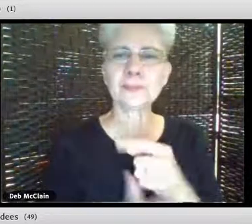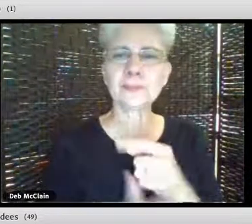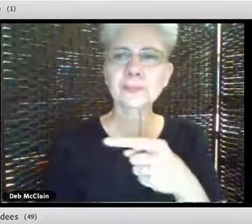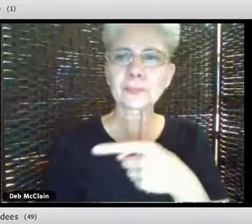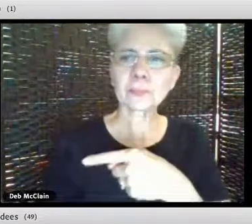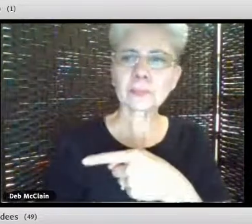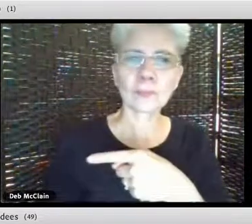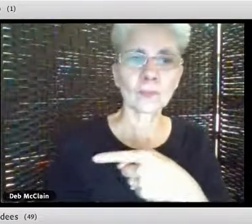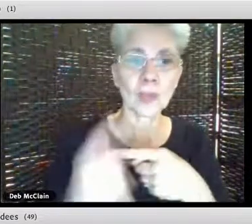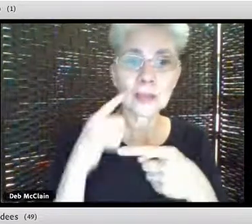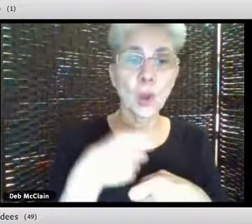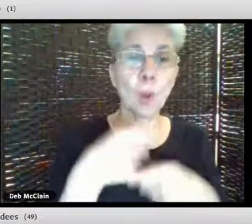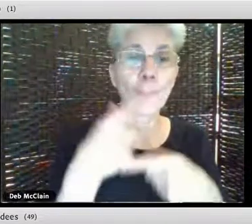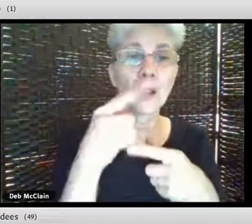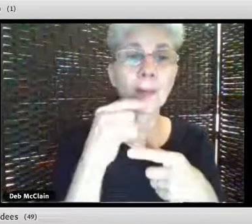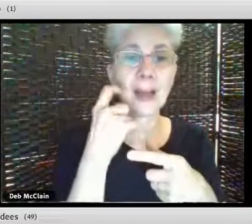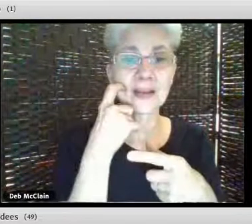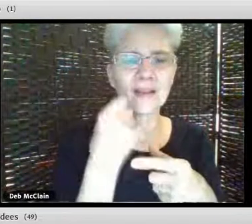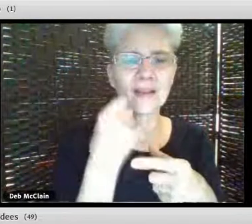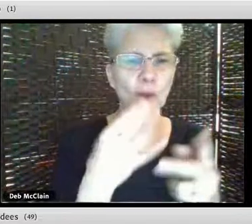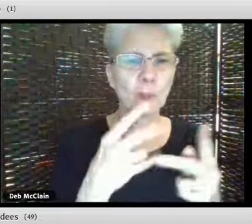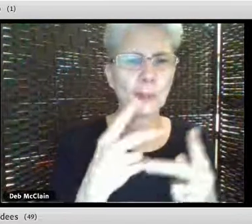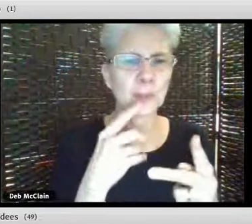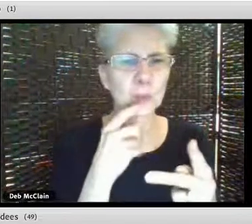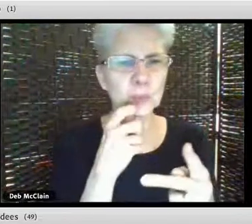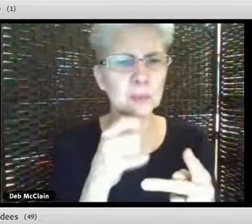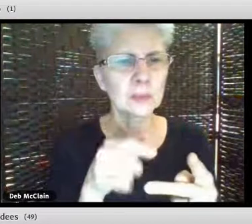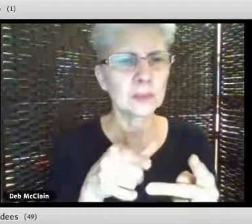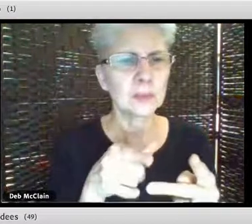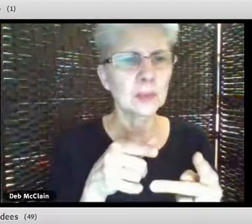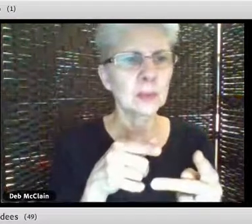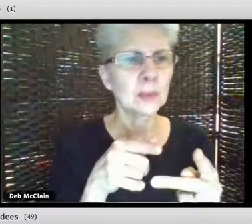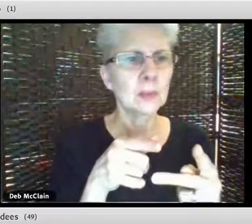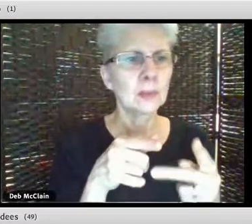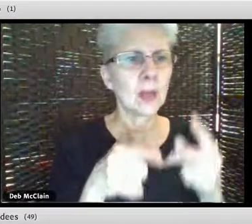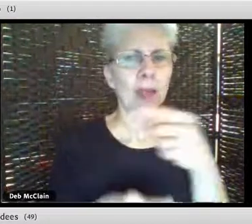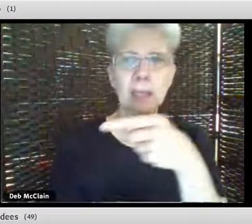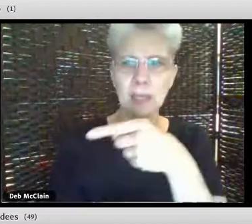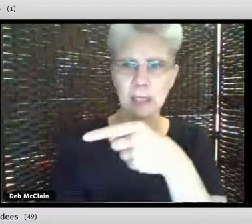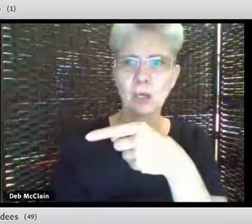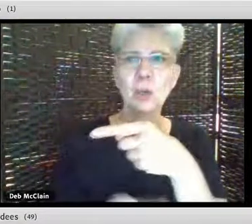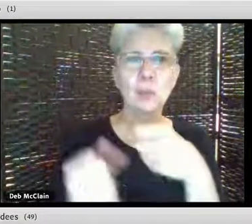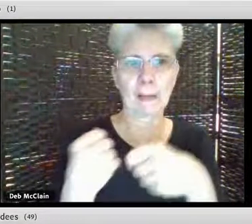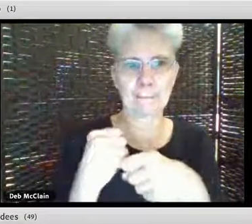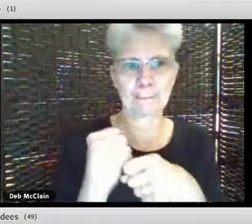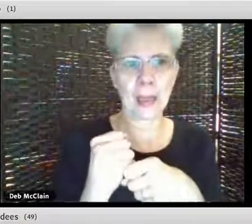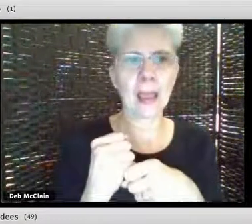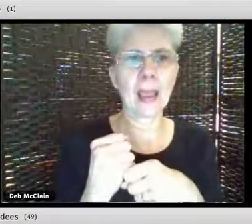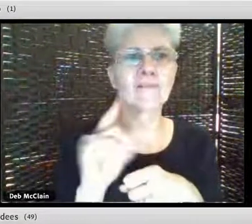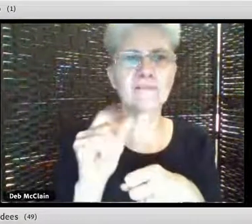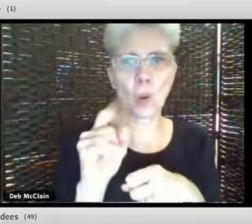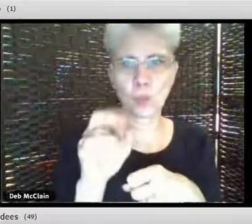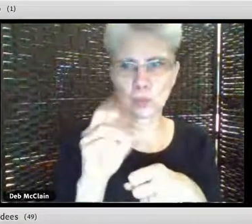So you'll see that I've got a couple folders here. You can make folders just by clicking on the plus sign.